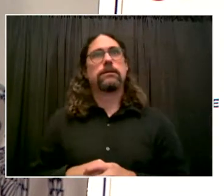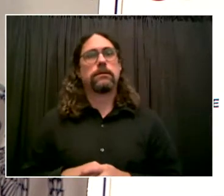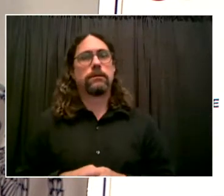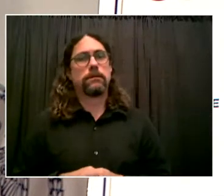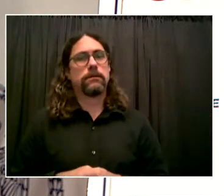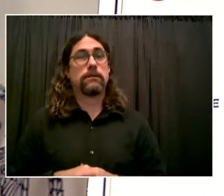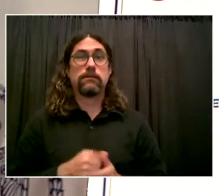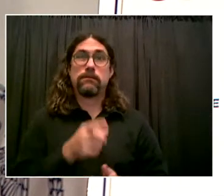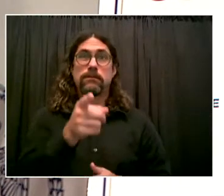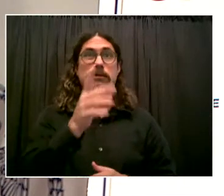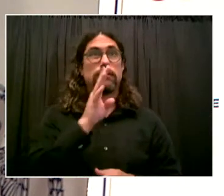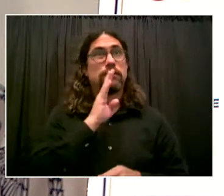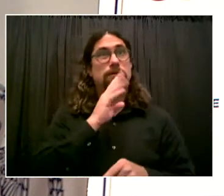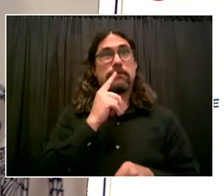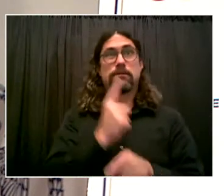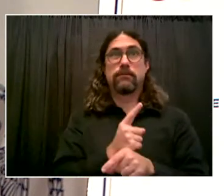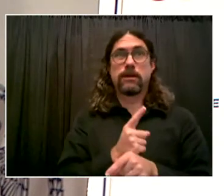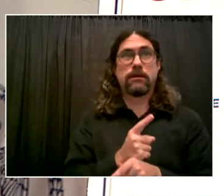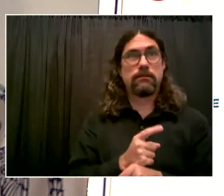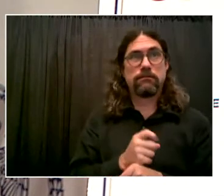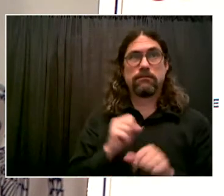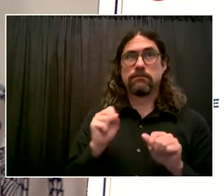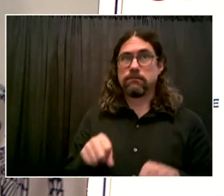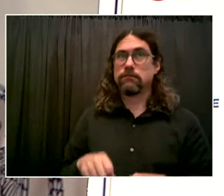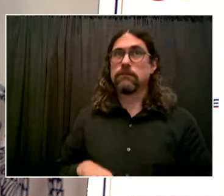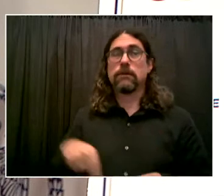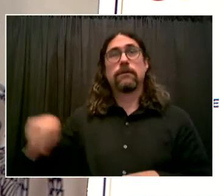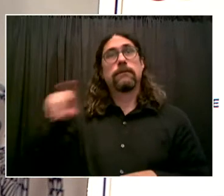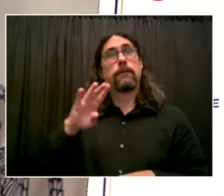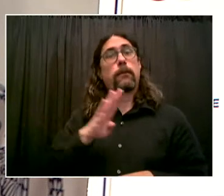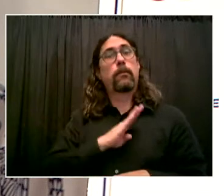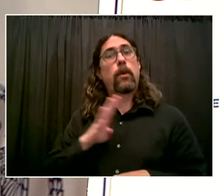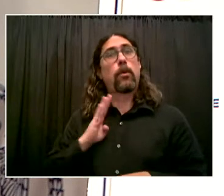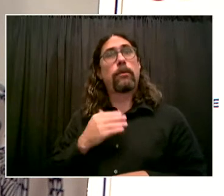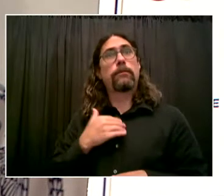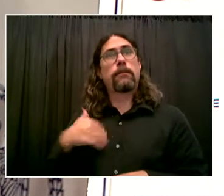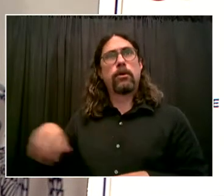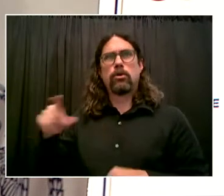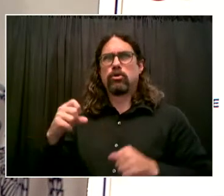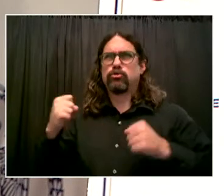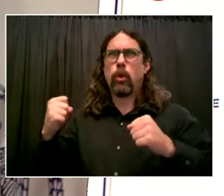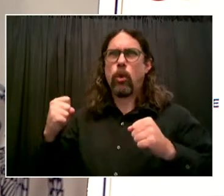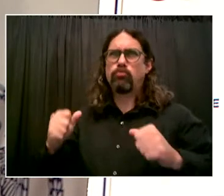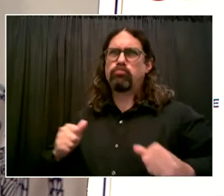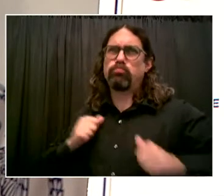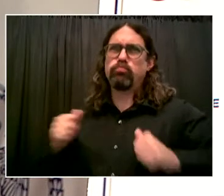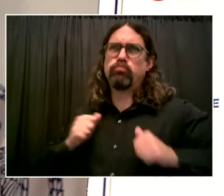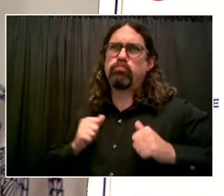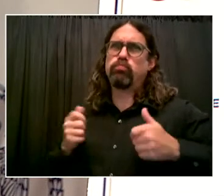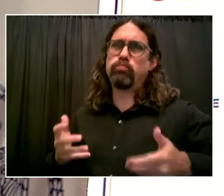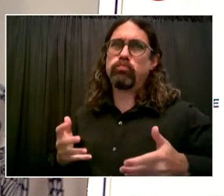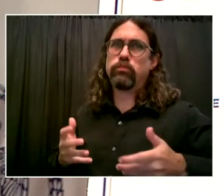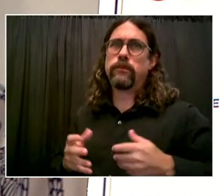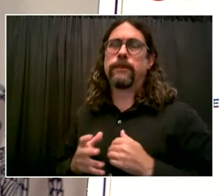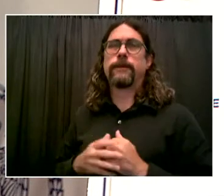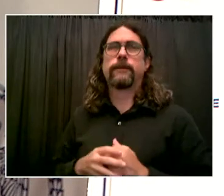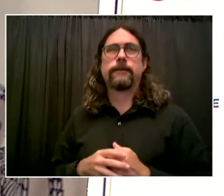IS? OUR BOARD MEMBERS ARE VERY ASSERTIVE, WE DON'T HAVE THE MAJORITY BUT WE DO HAVE SROTNG VOICES ON THE